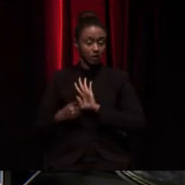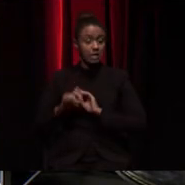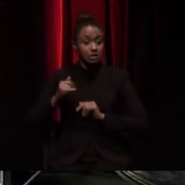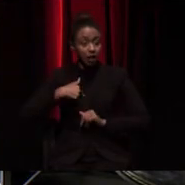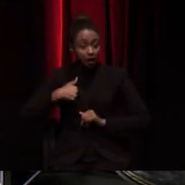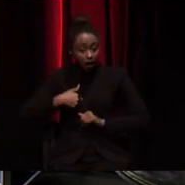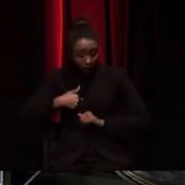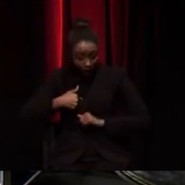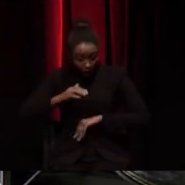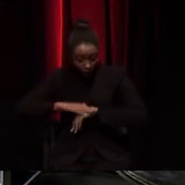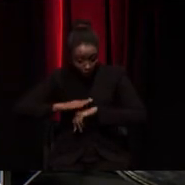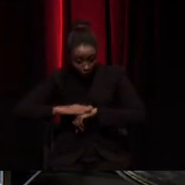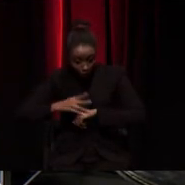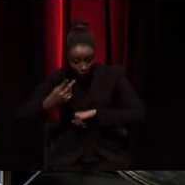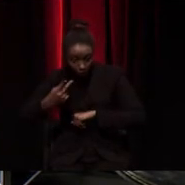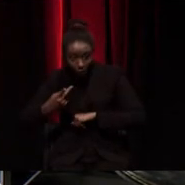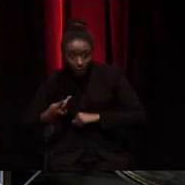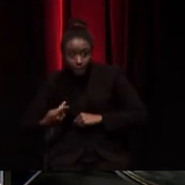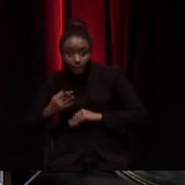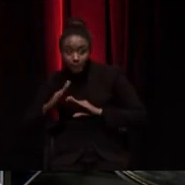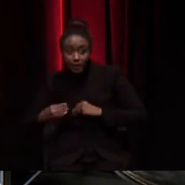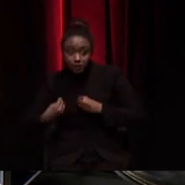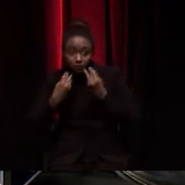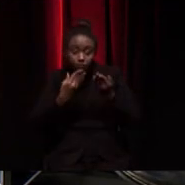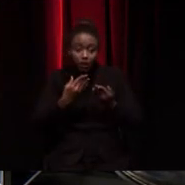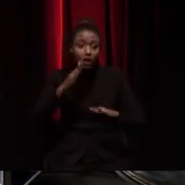price is different and depends on the specifics.